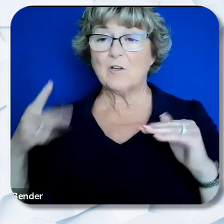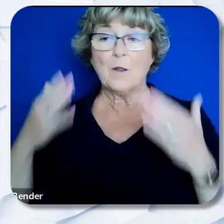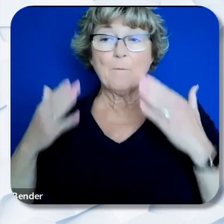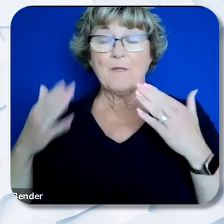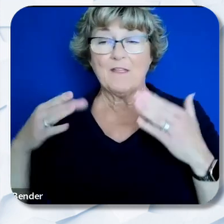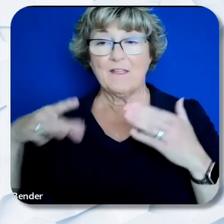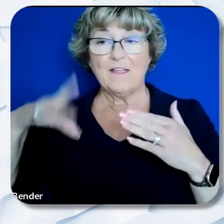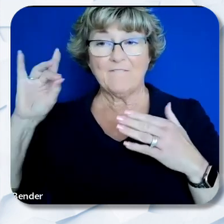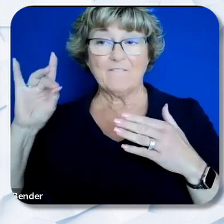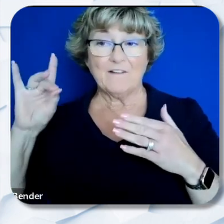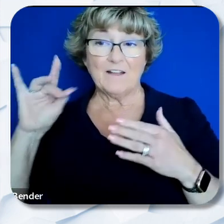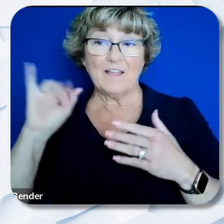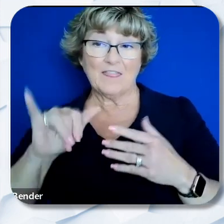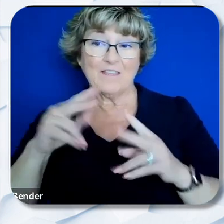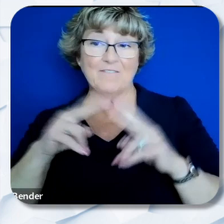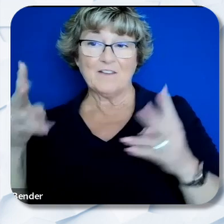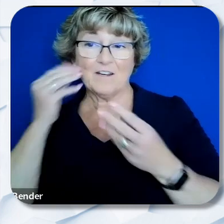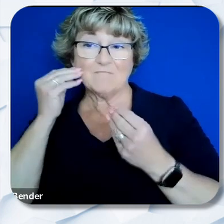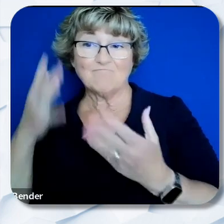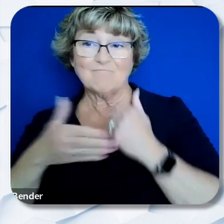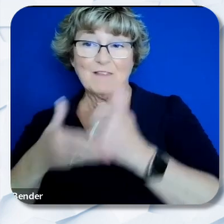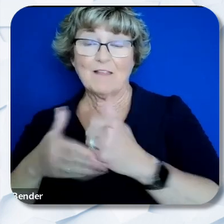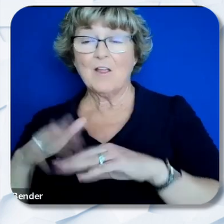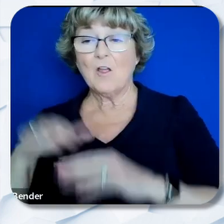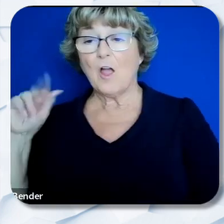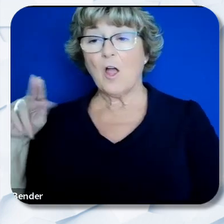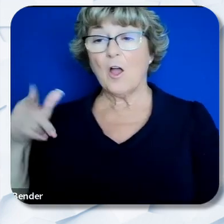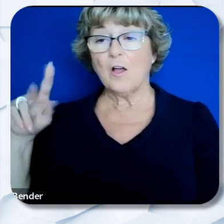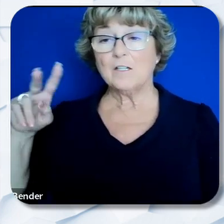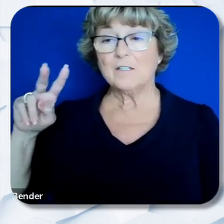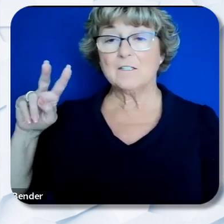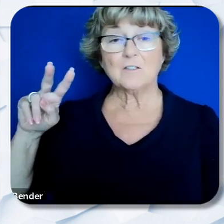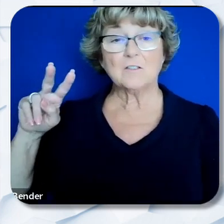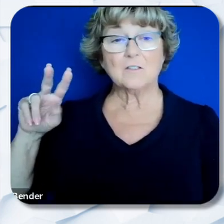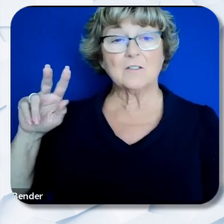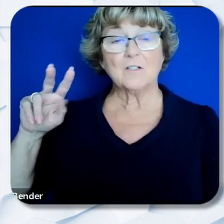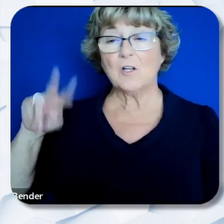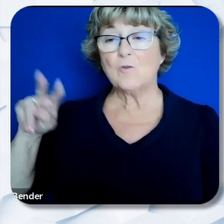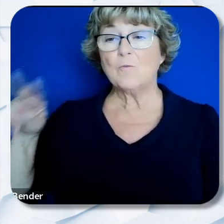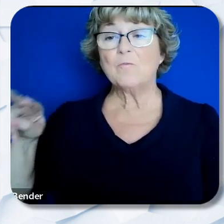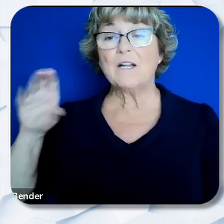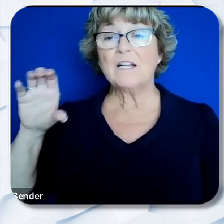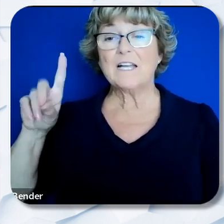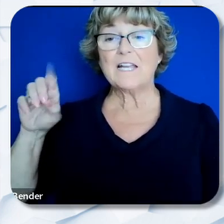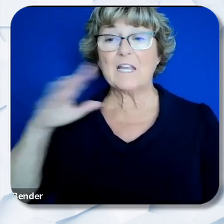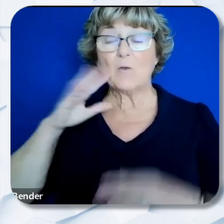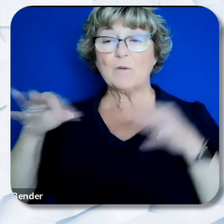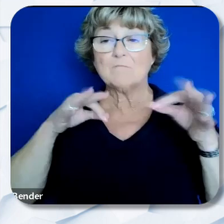extremely helpful. On Tuesday, August 22nd, CDE will explain how to prioritize those root